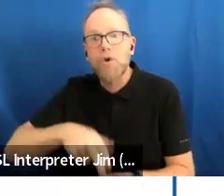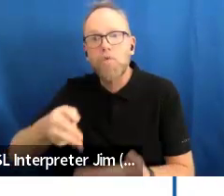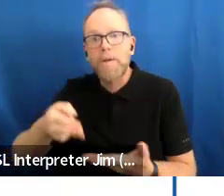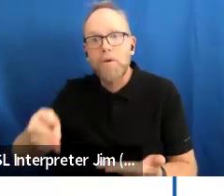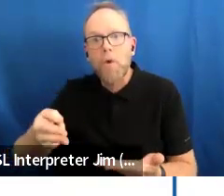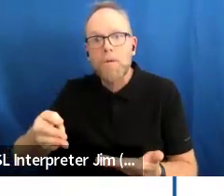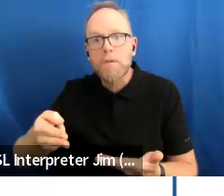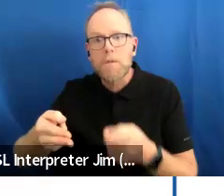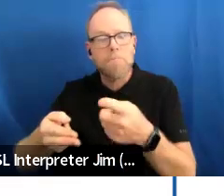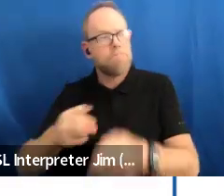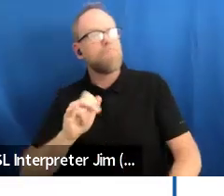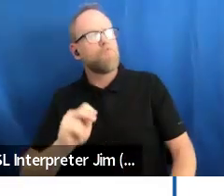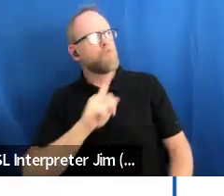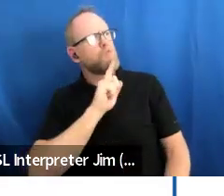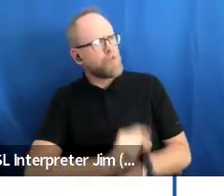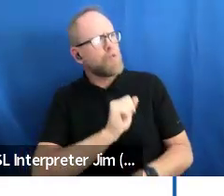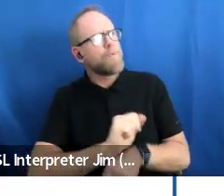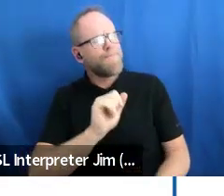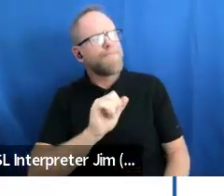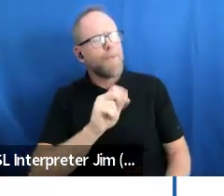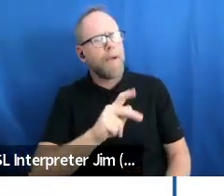Yeah, absolutely. So if you have kind of a specific